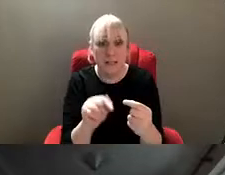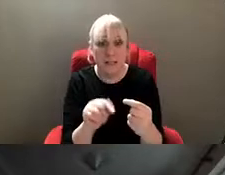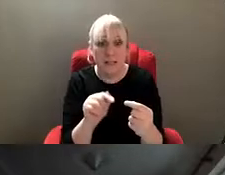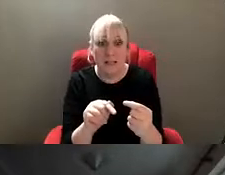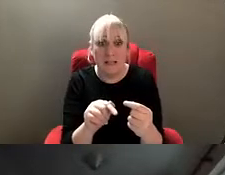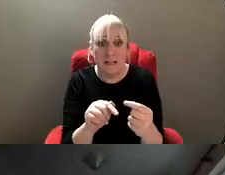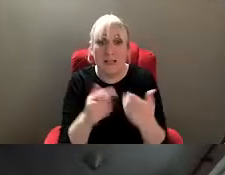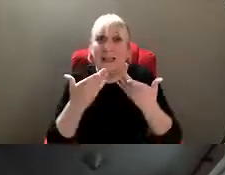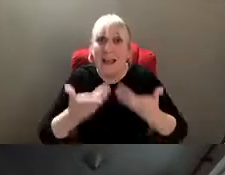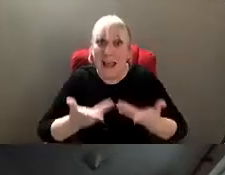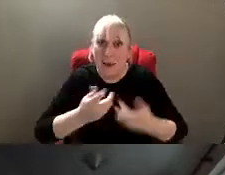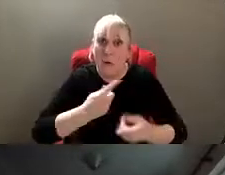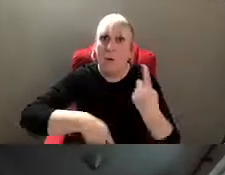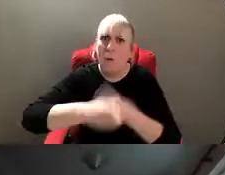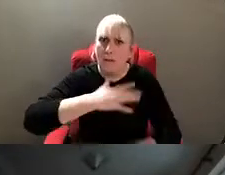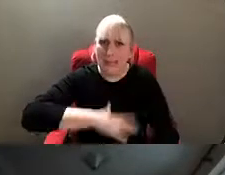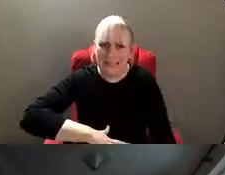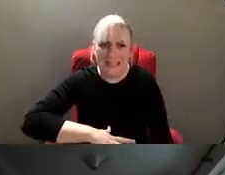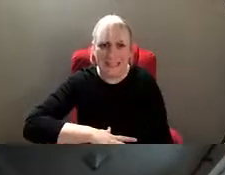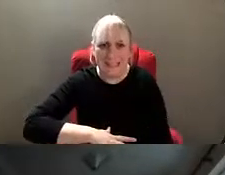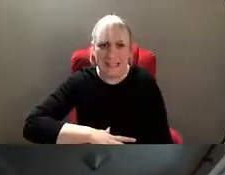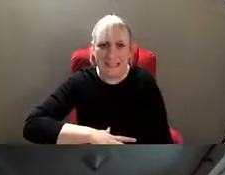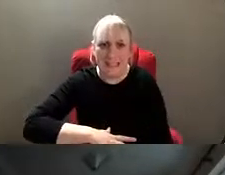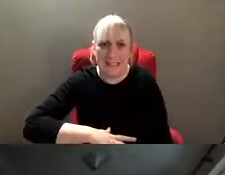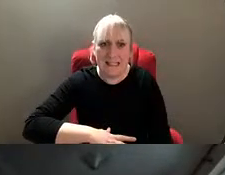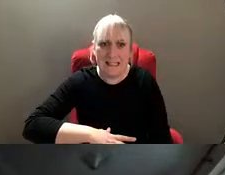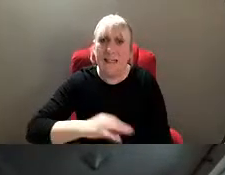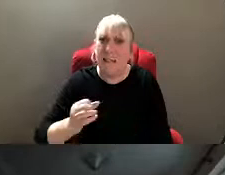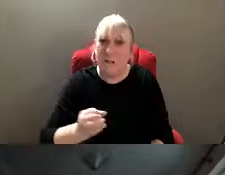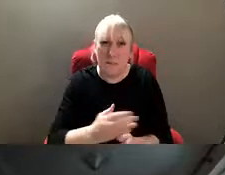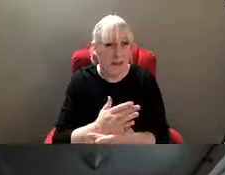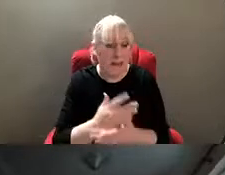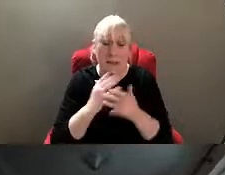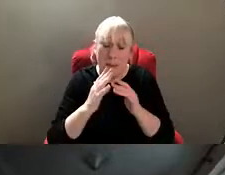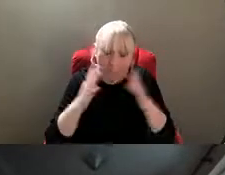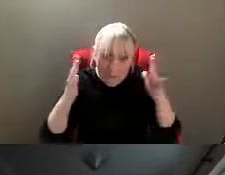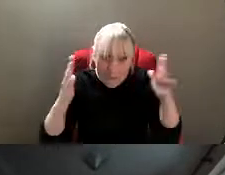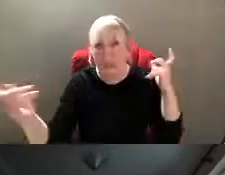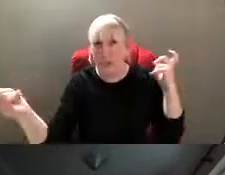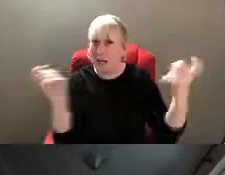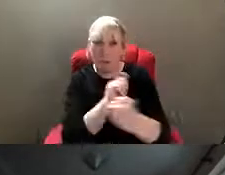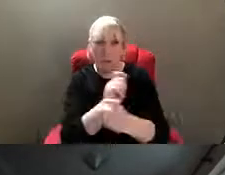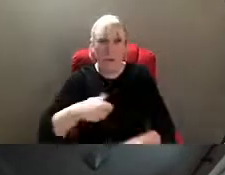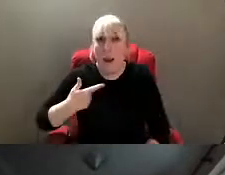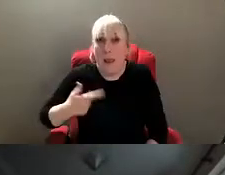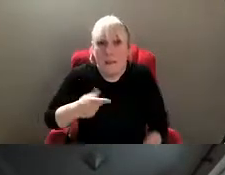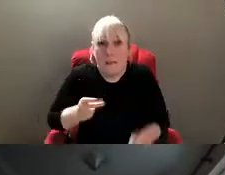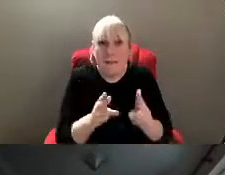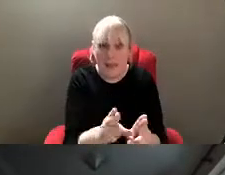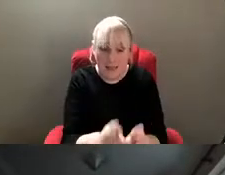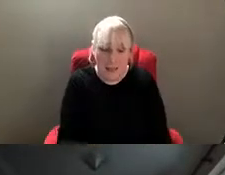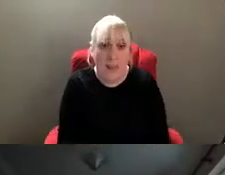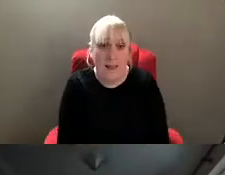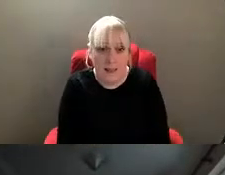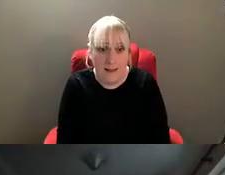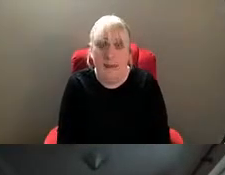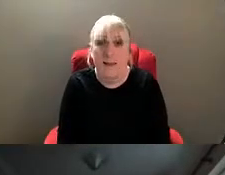we need to make drastic changes to our lifestyles i won't talk about states because i know that is